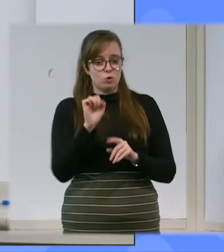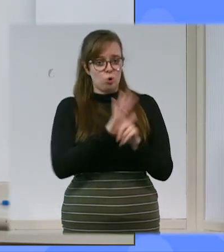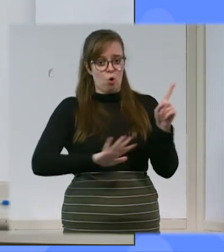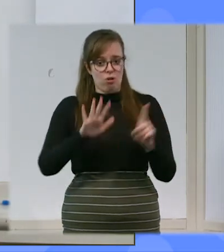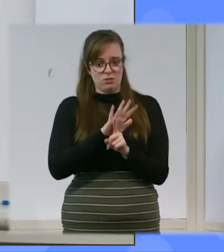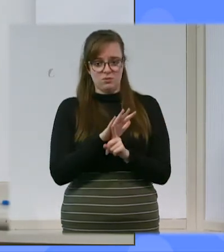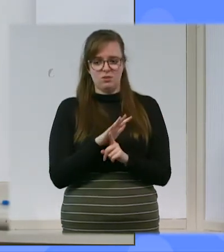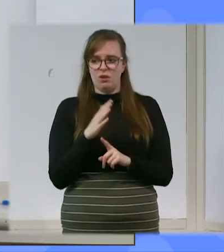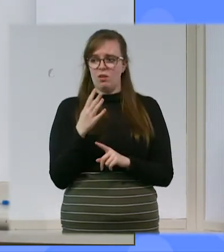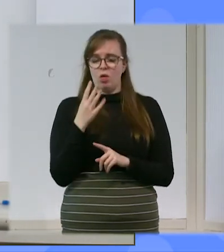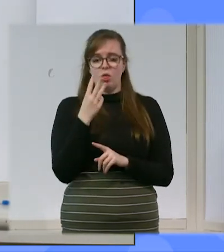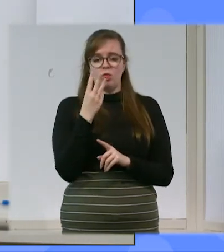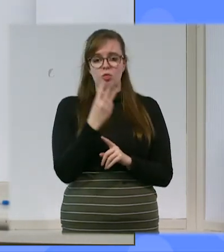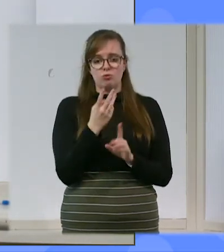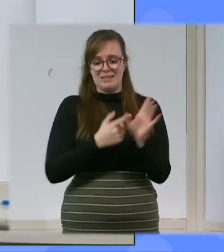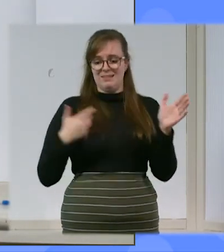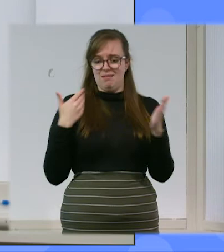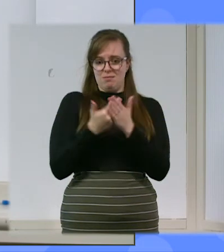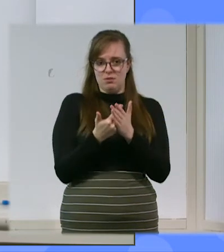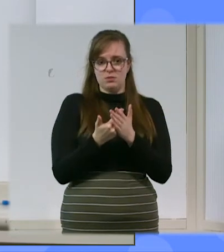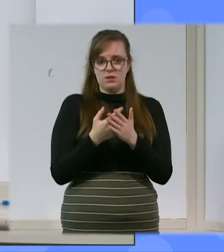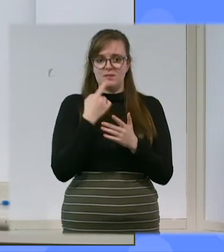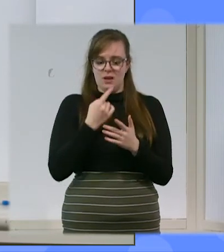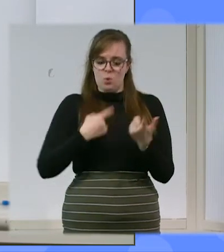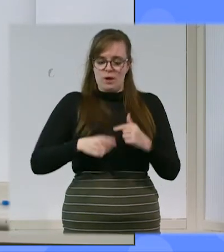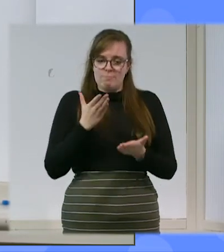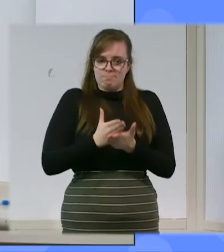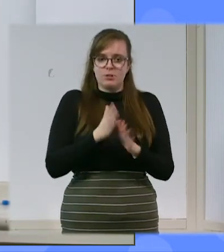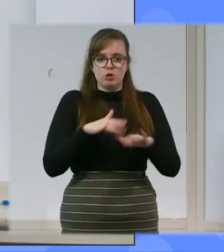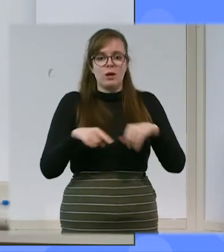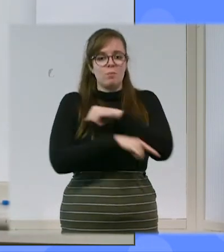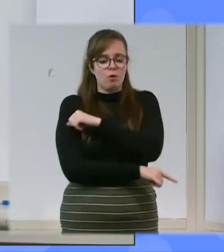years are defined as loving in child poverty also we have n work poverty we